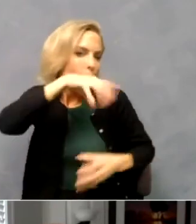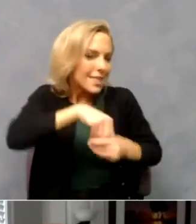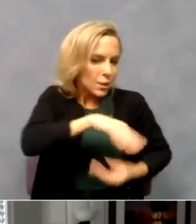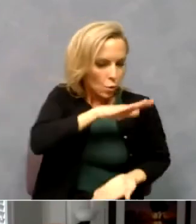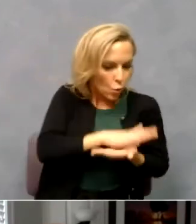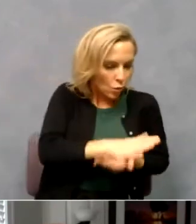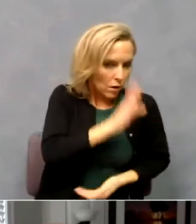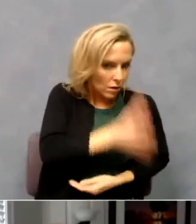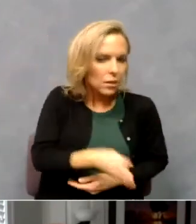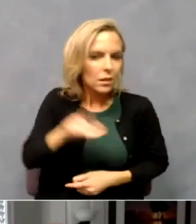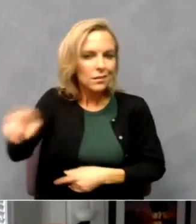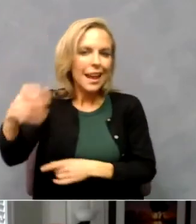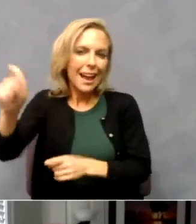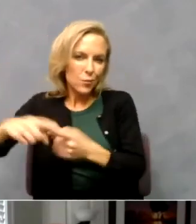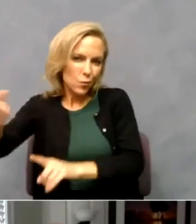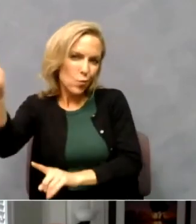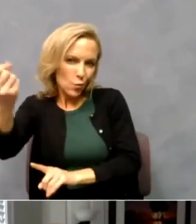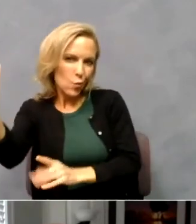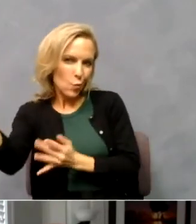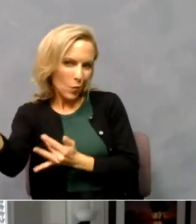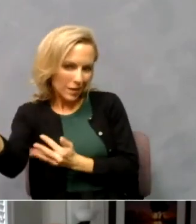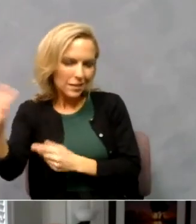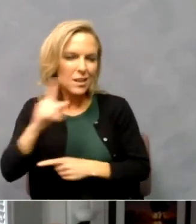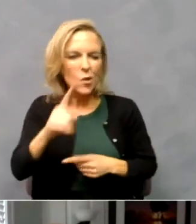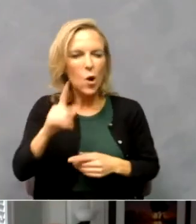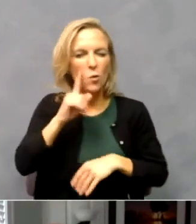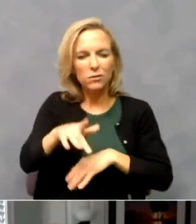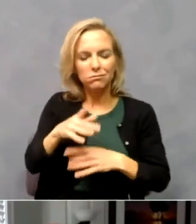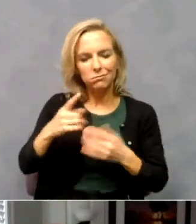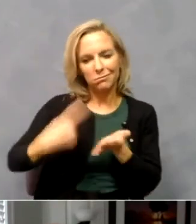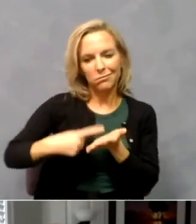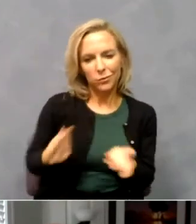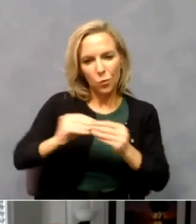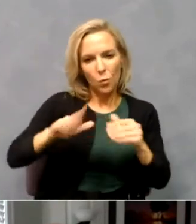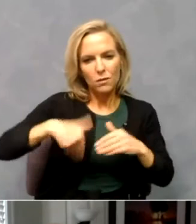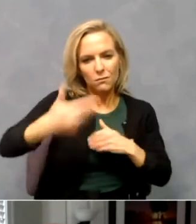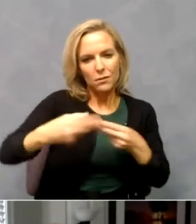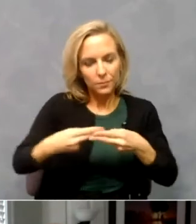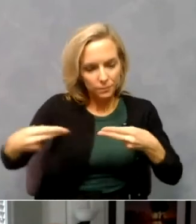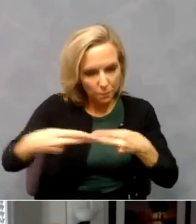touch on this on the next slide. I think briefly, um, here s so you can